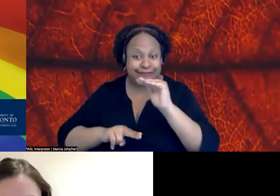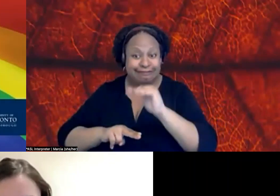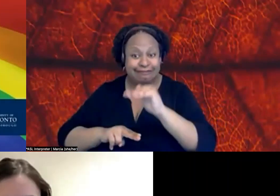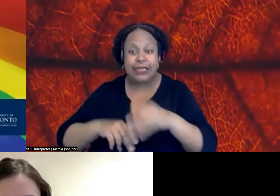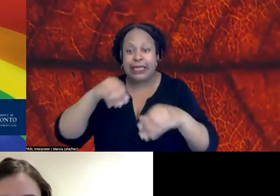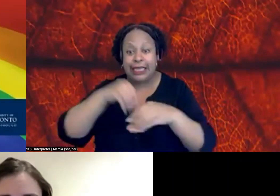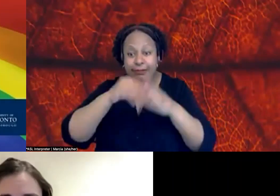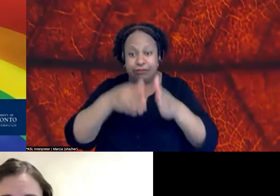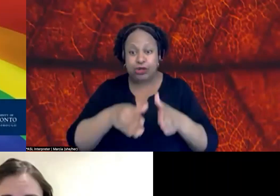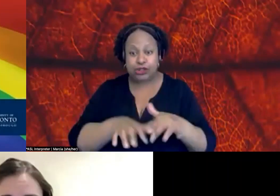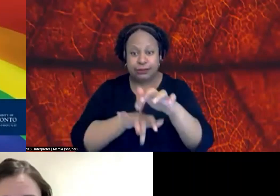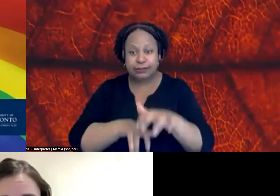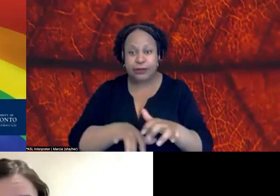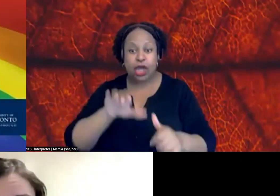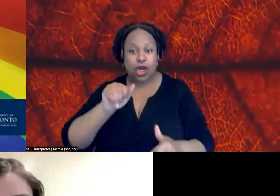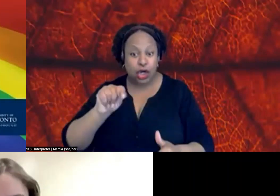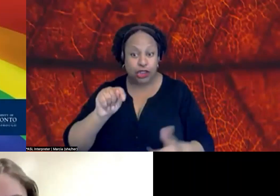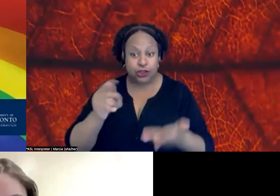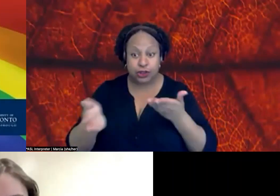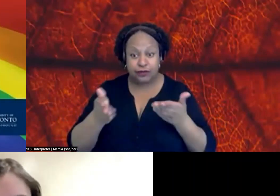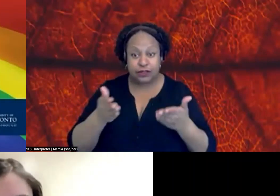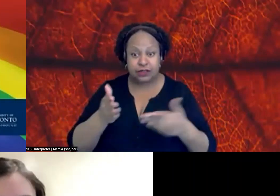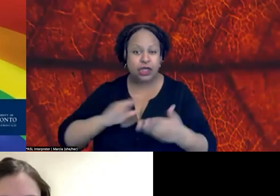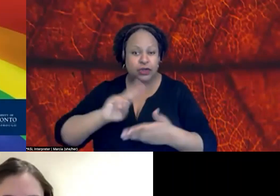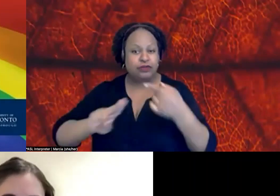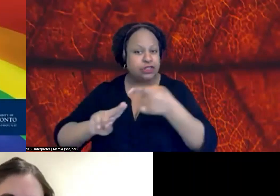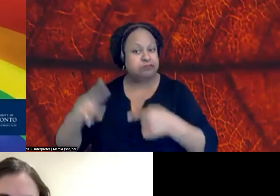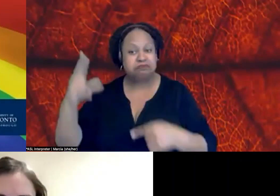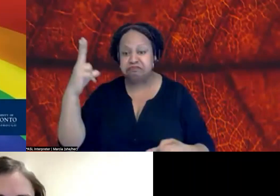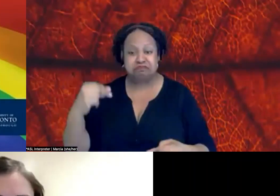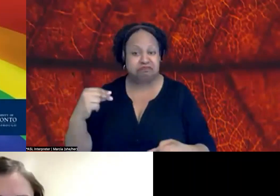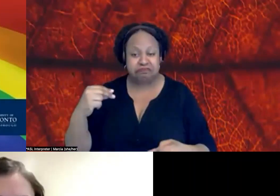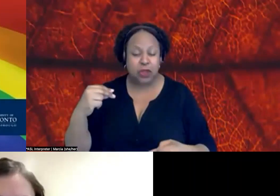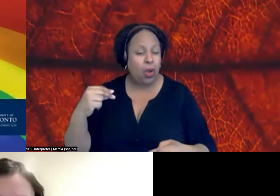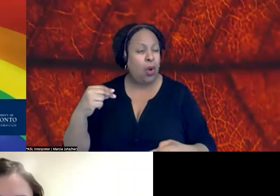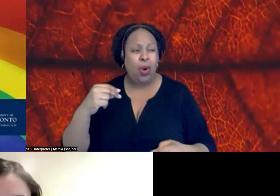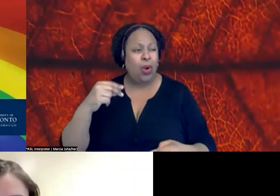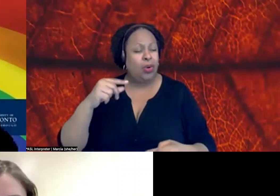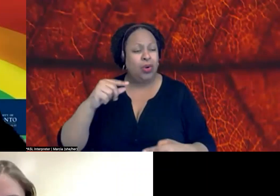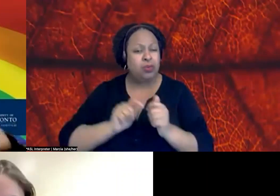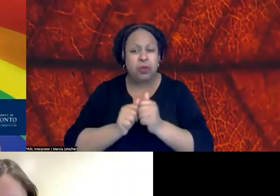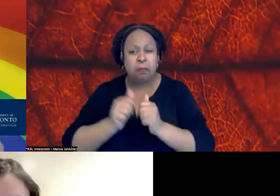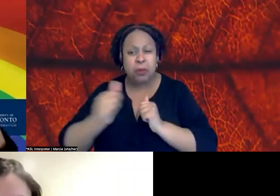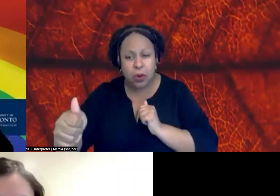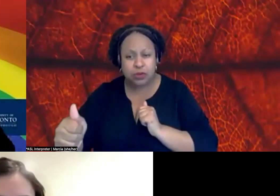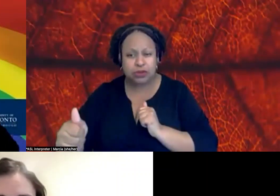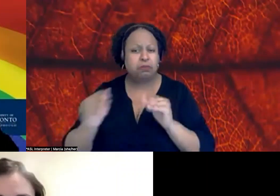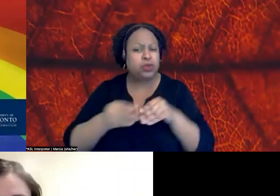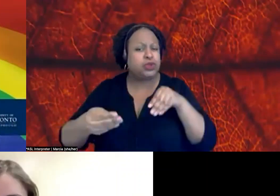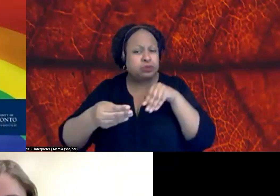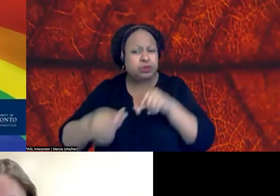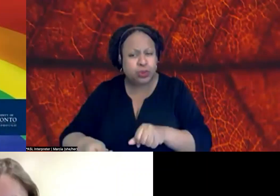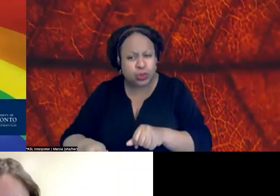my university kept makingthe argument, oh, remote CART is more sufficient because it’s dirt cheap.